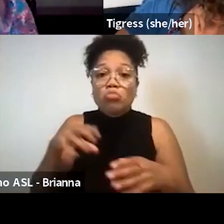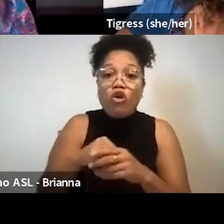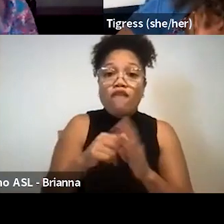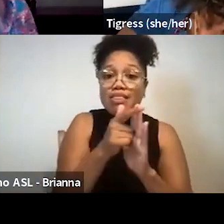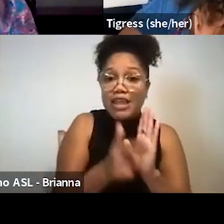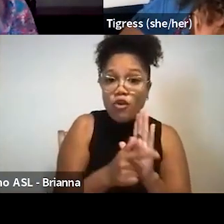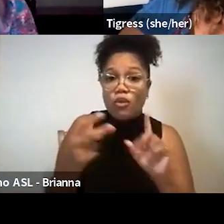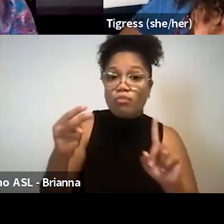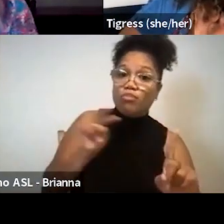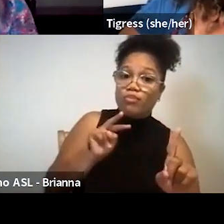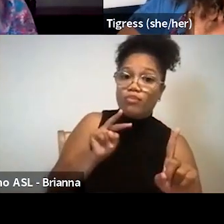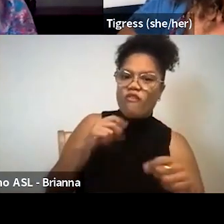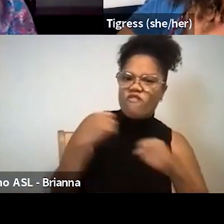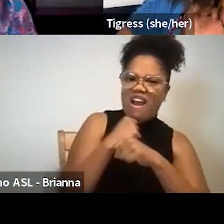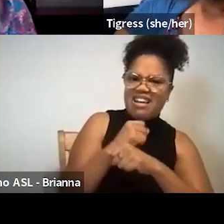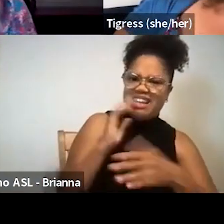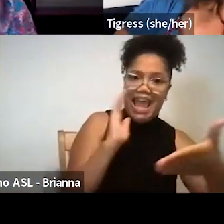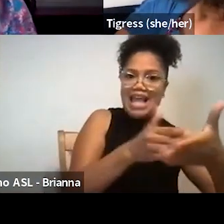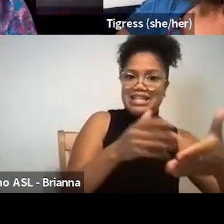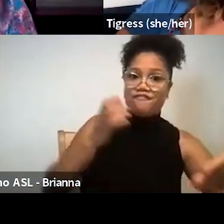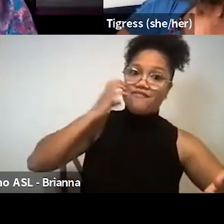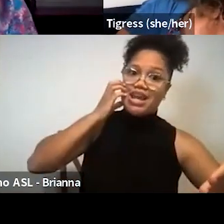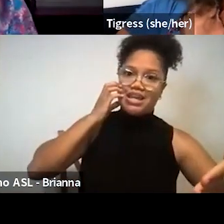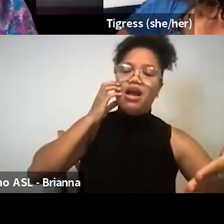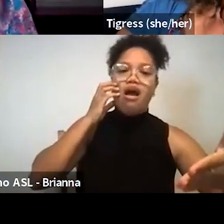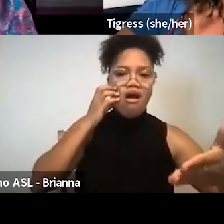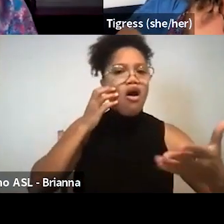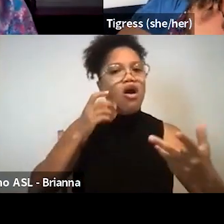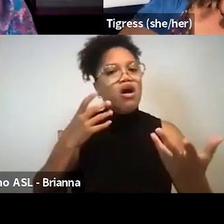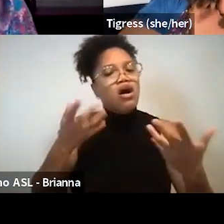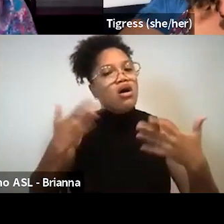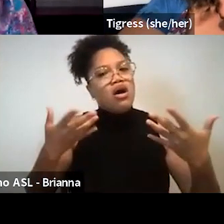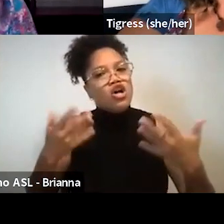fighting anti fatness, it's still really timely today. So I encourage you to get a copy of Sandra's book